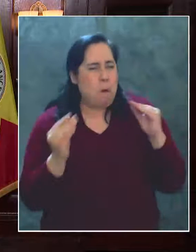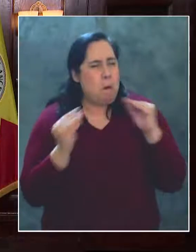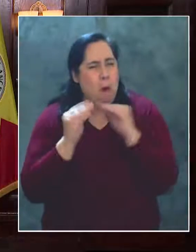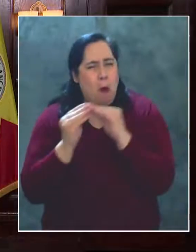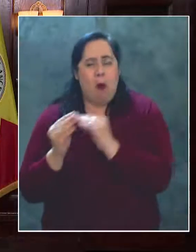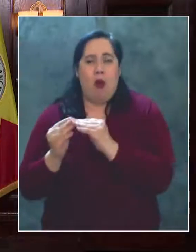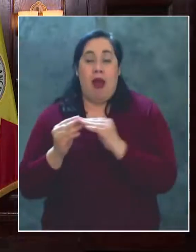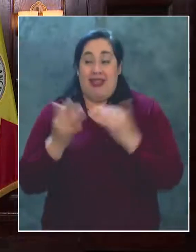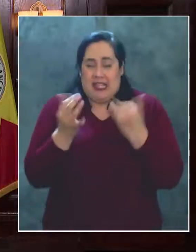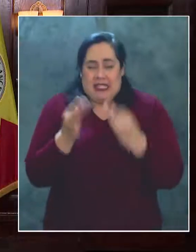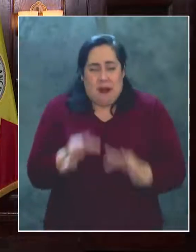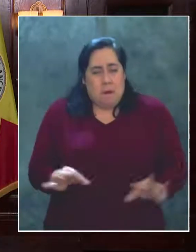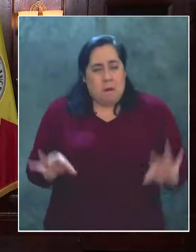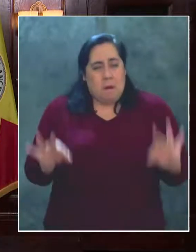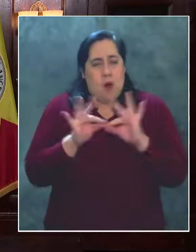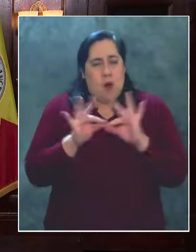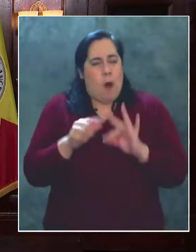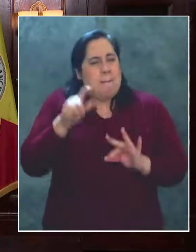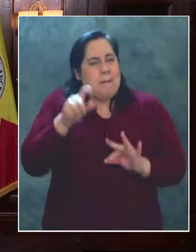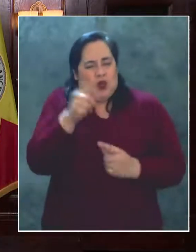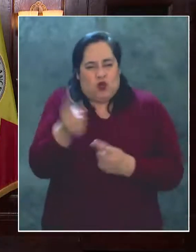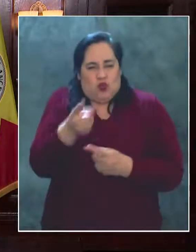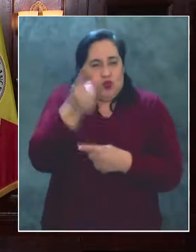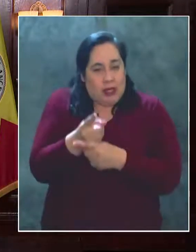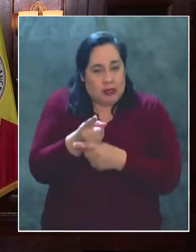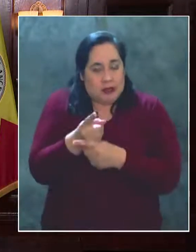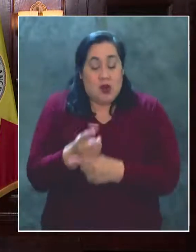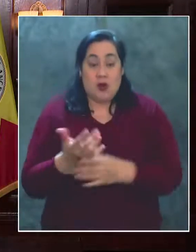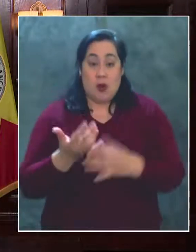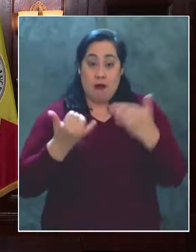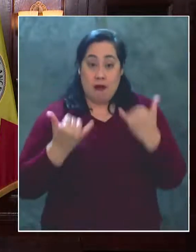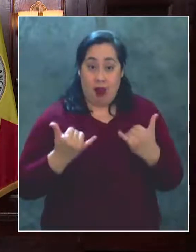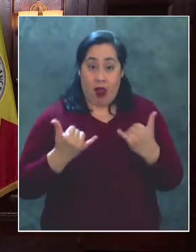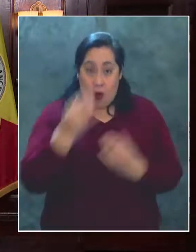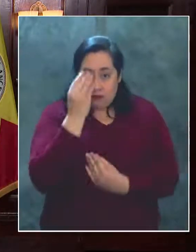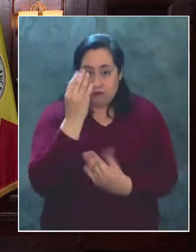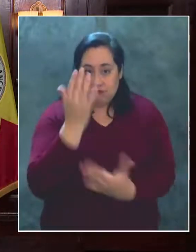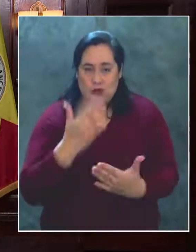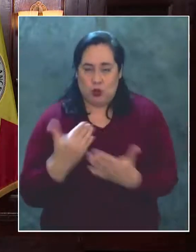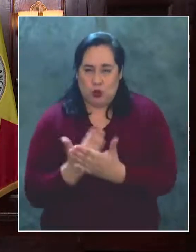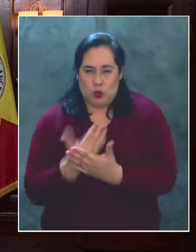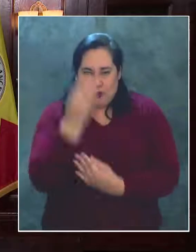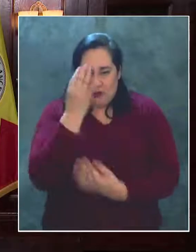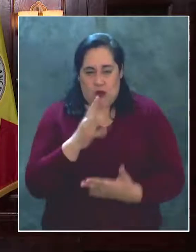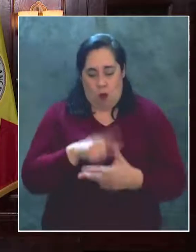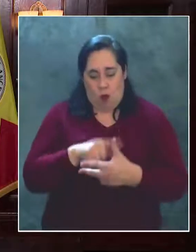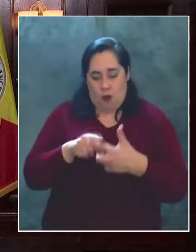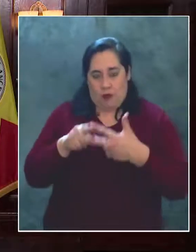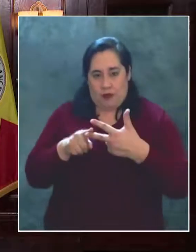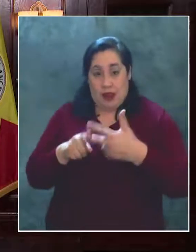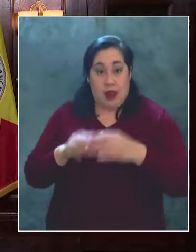WE'VE GOT TO GET IT RIGHT. SO LET ME GIVE YOU AN UPDATE ON ALL THREE OF THOSE NUMBERS. THE NUMBERS WHERE WE'RE AT.